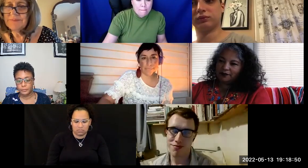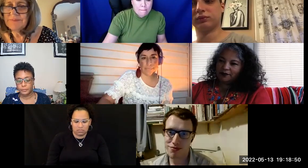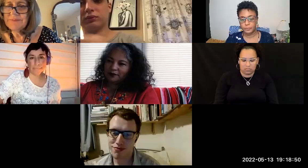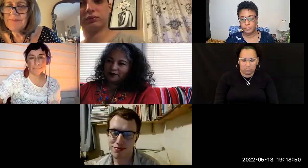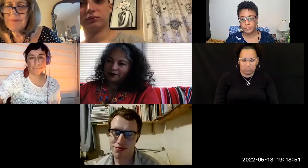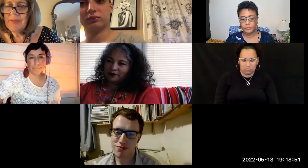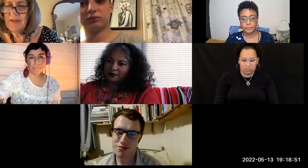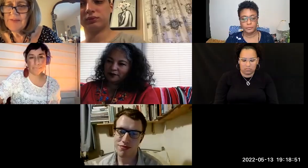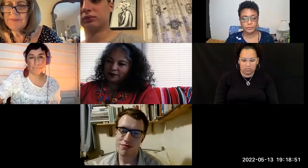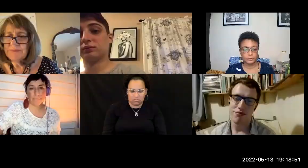Thank you.